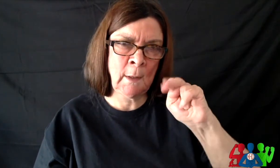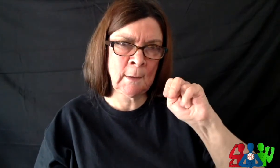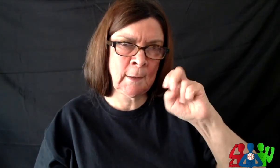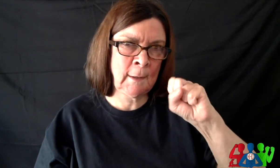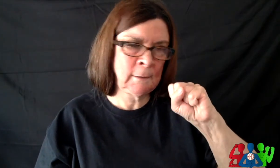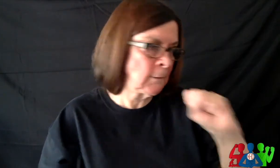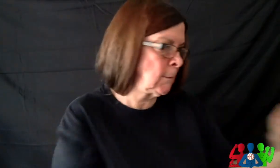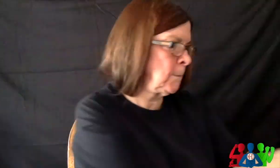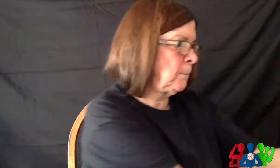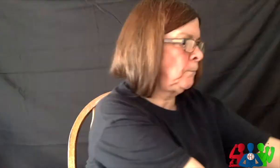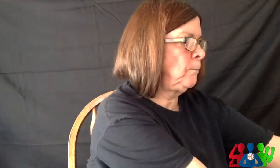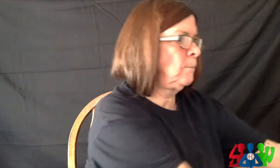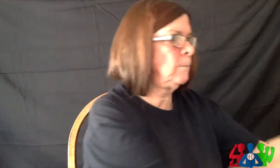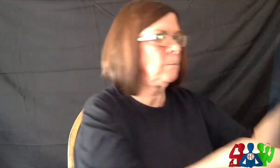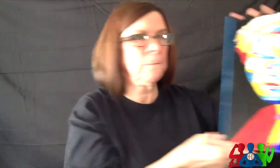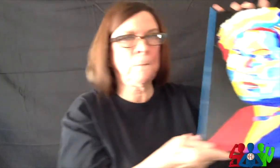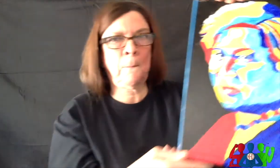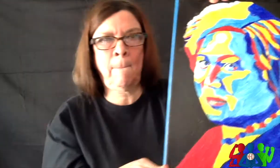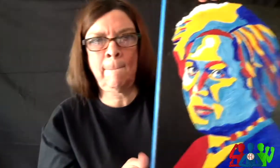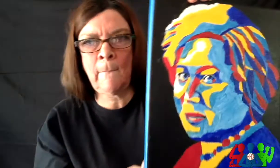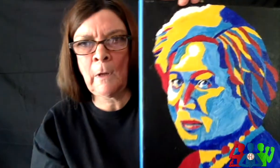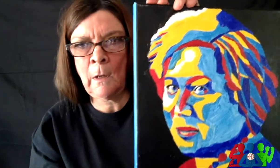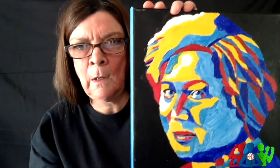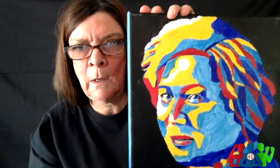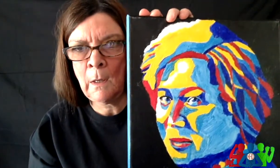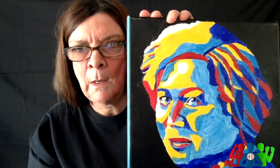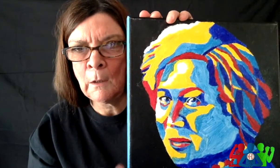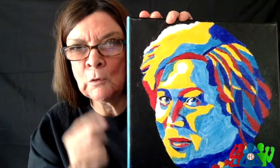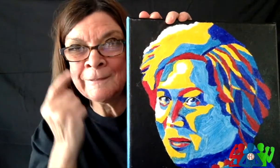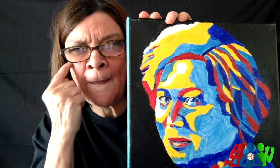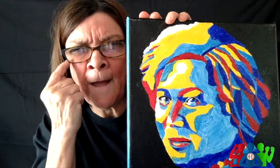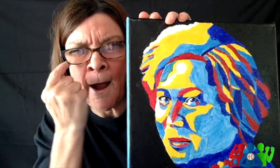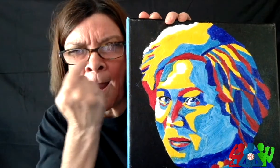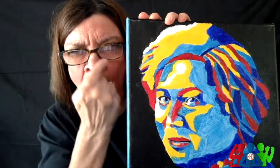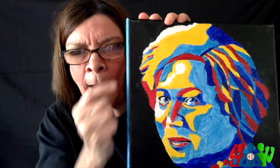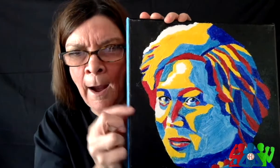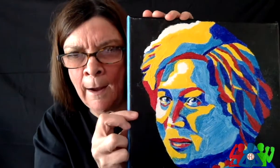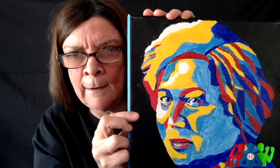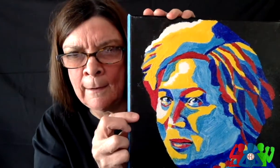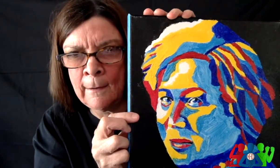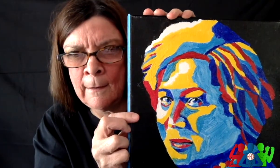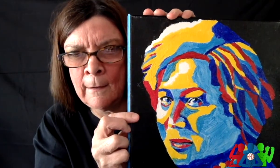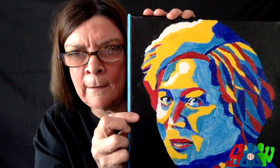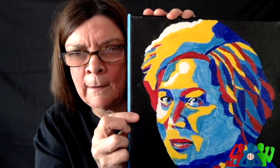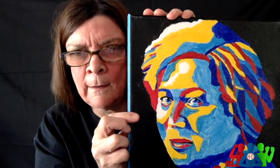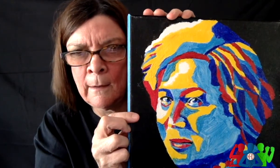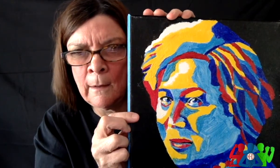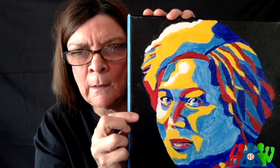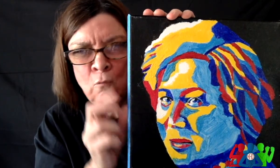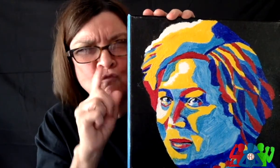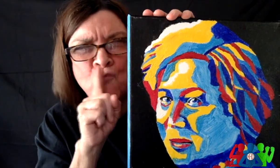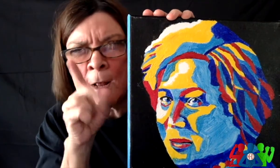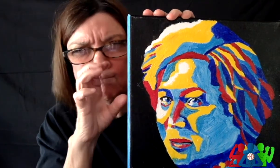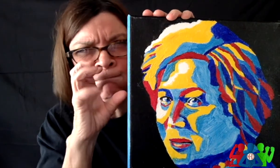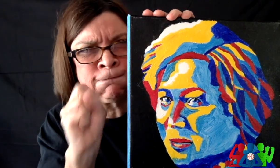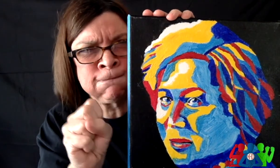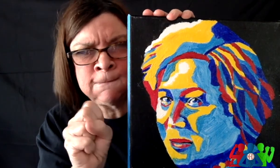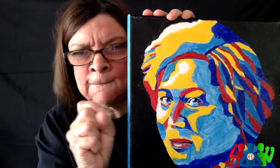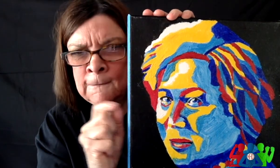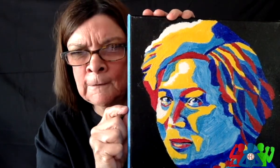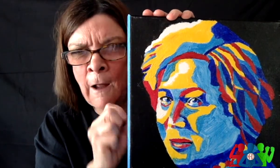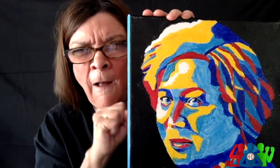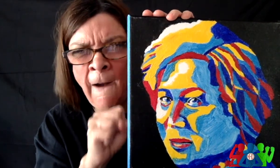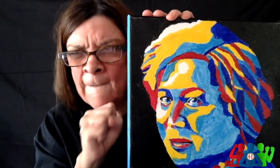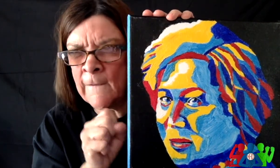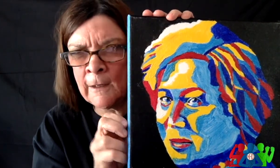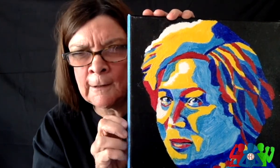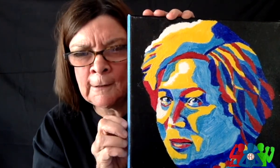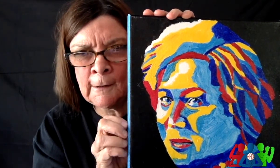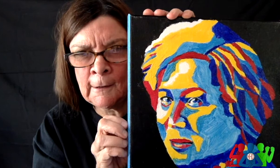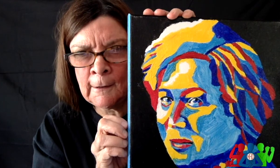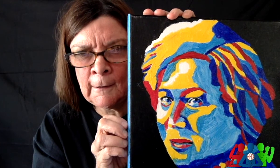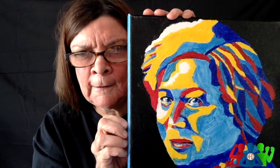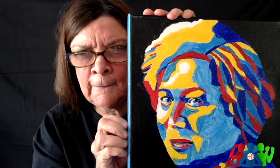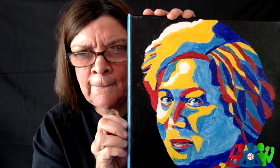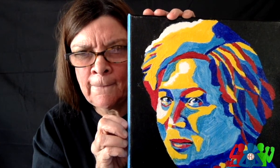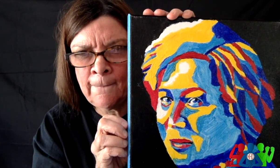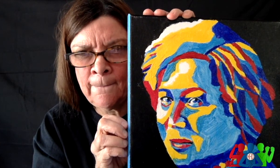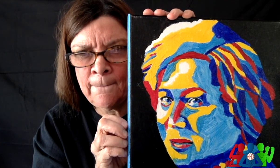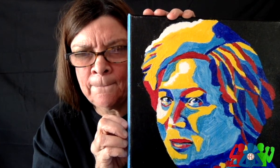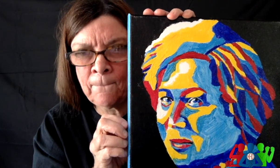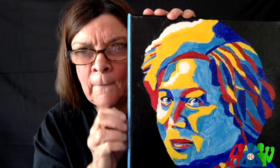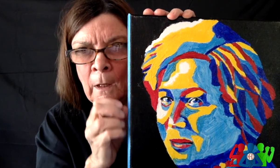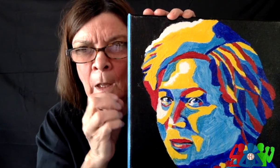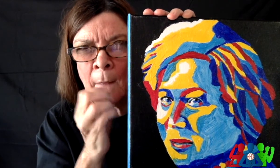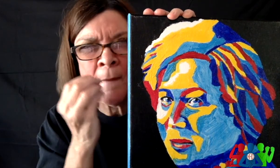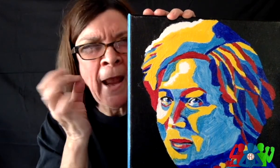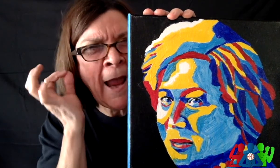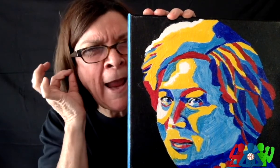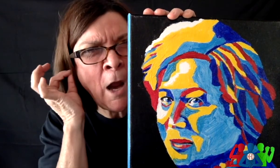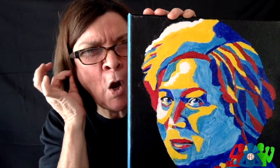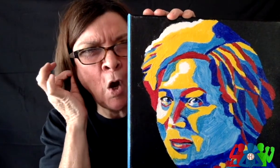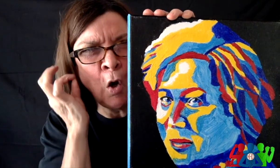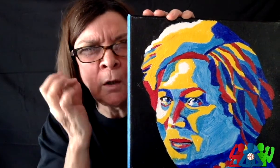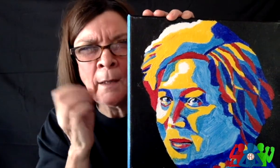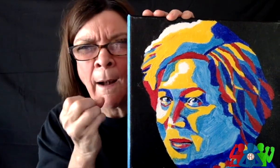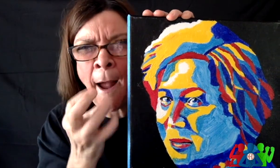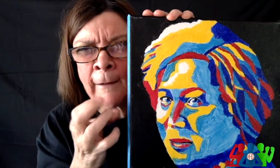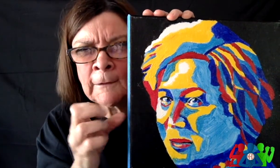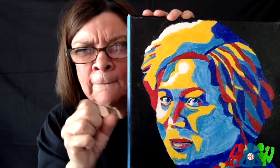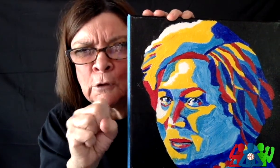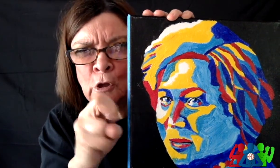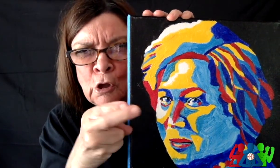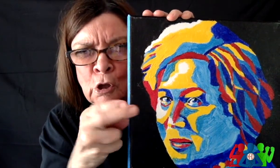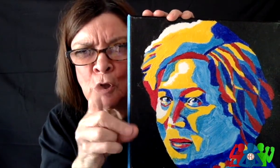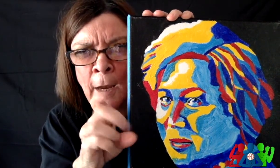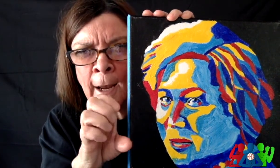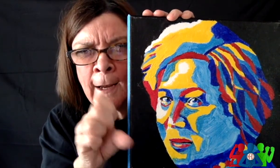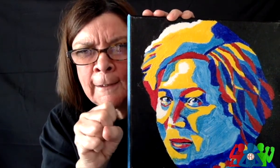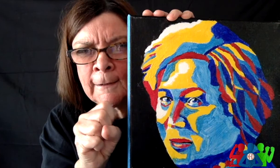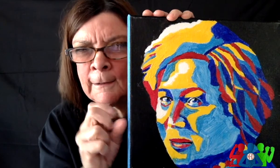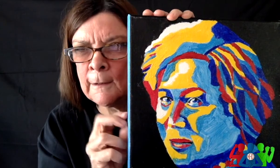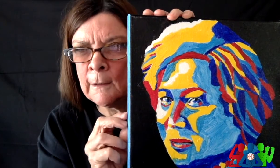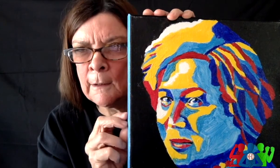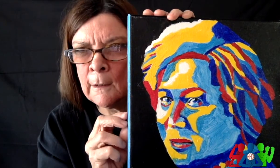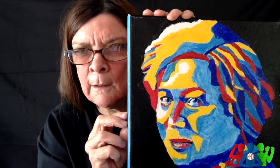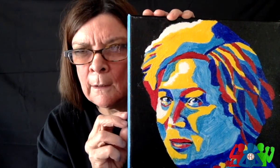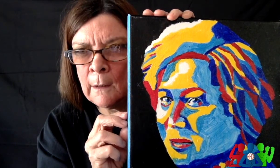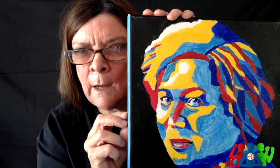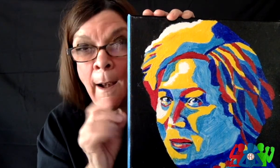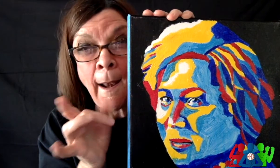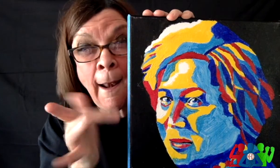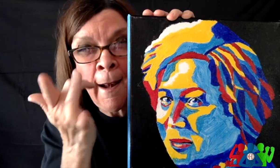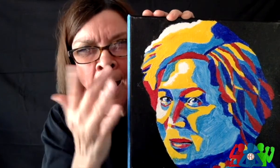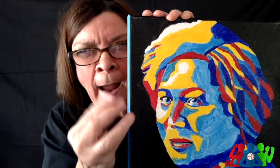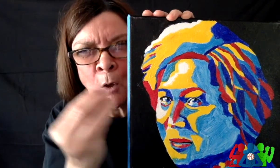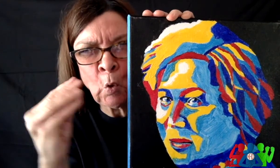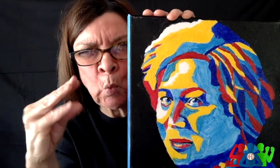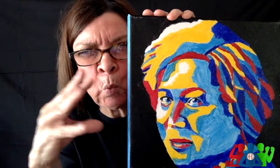Blanche Wilkins. Look at her eyes. They're fascinating. The hair, as well, lots of shades in